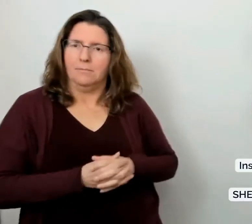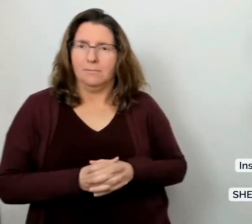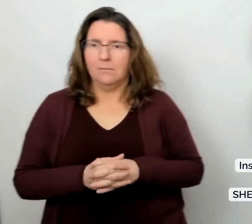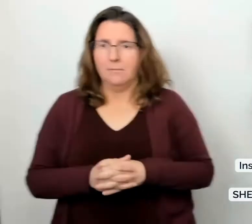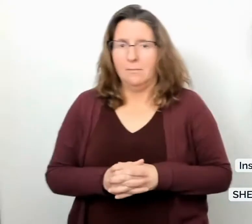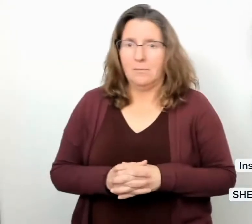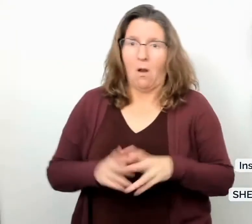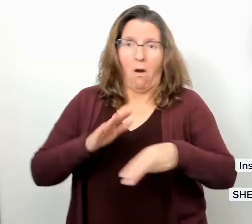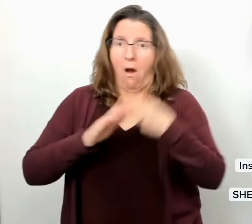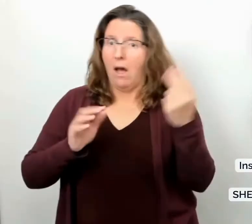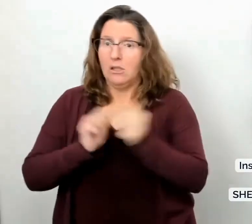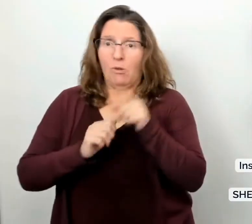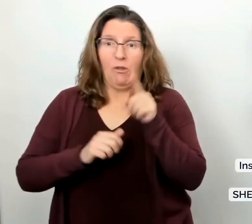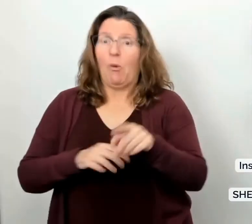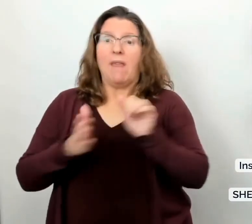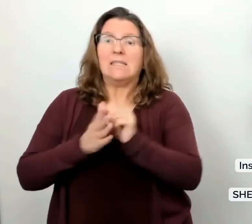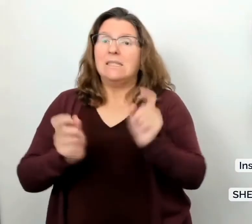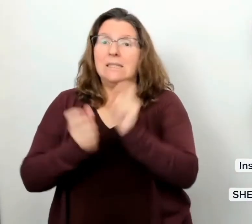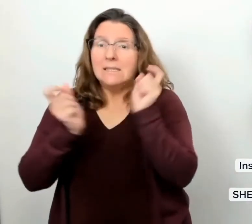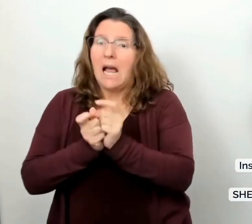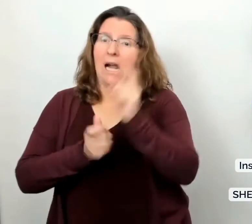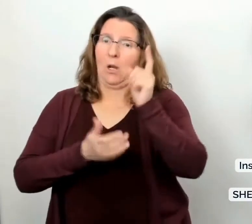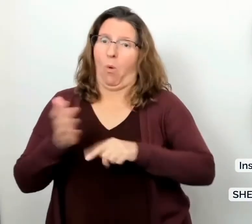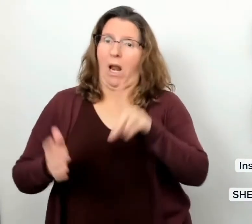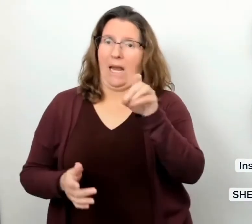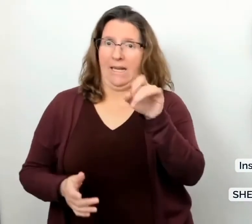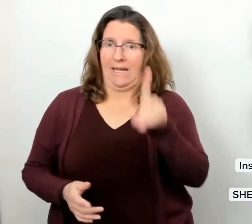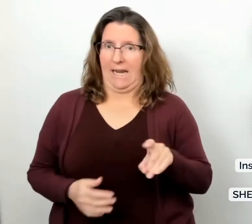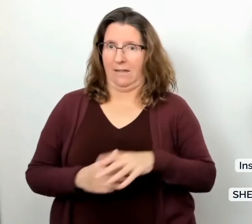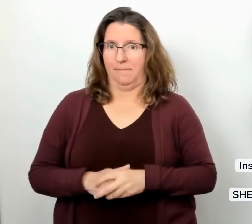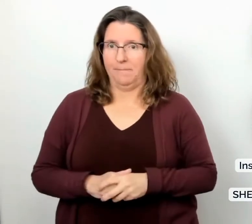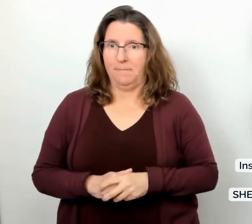To be honest with you - that's exactly what I did!